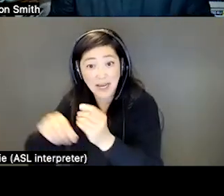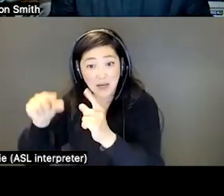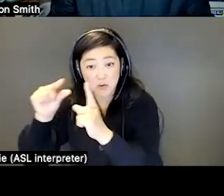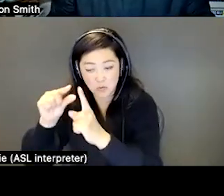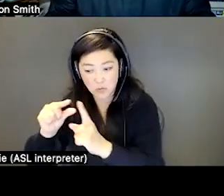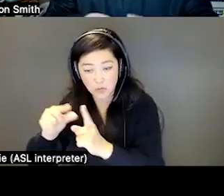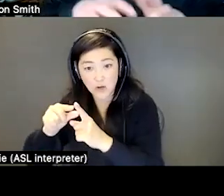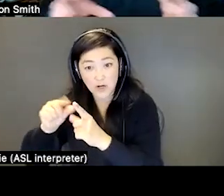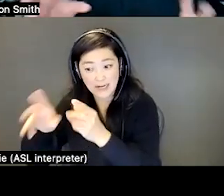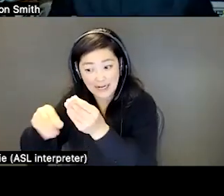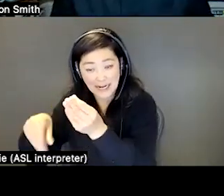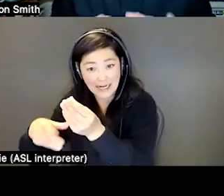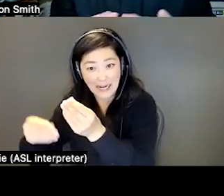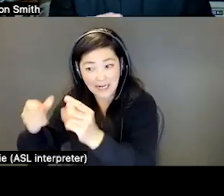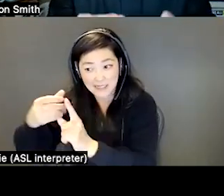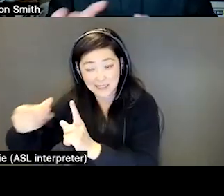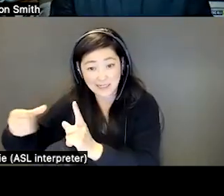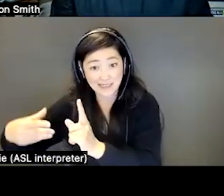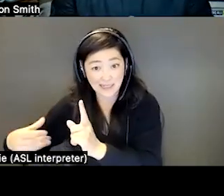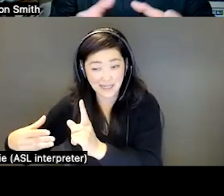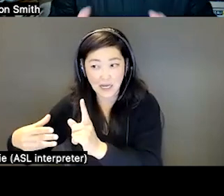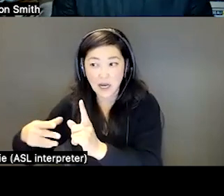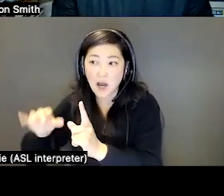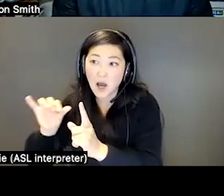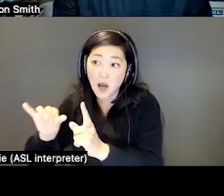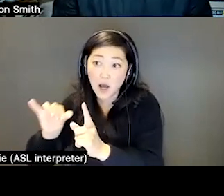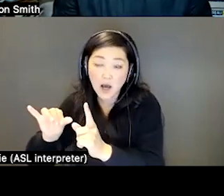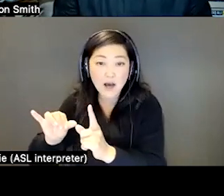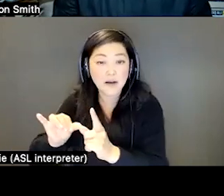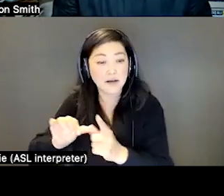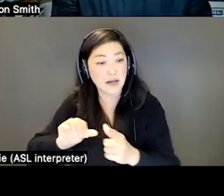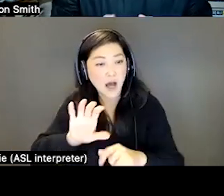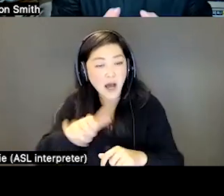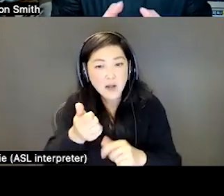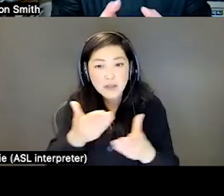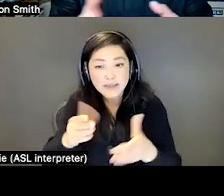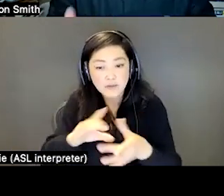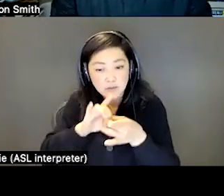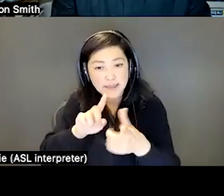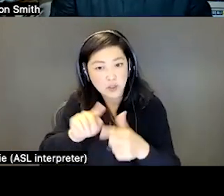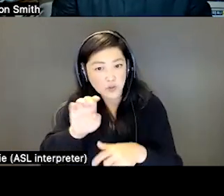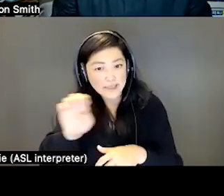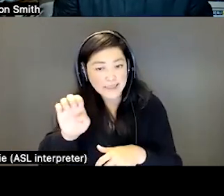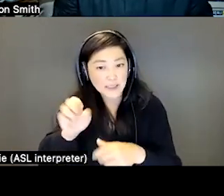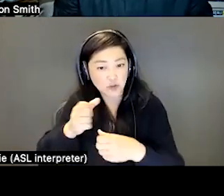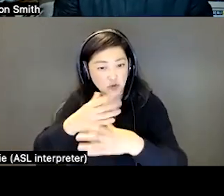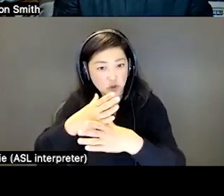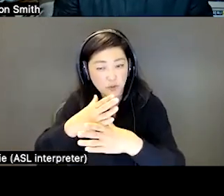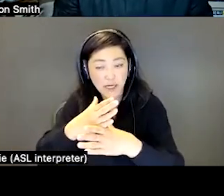interested in other broader things within East Germany," and they can coexist at the same time.